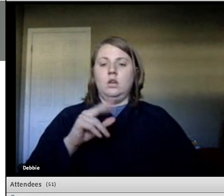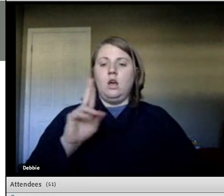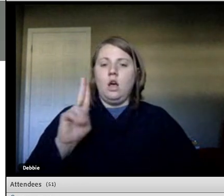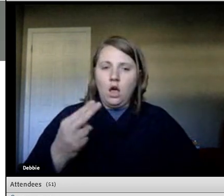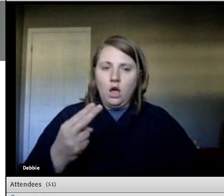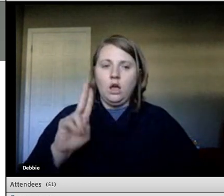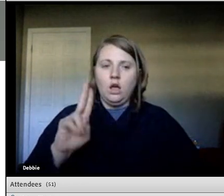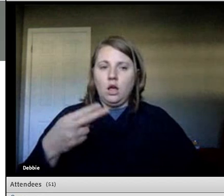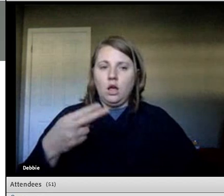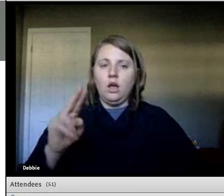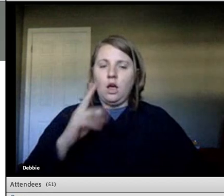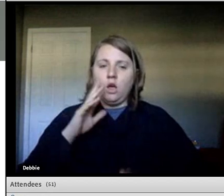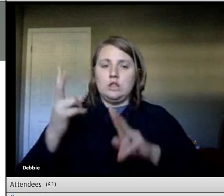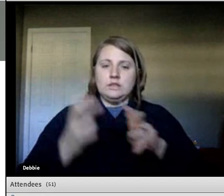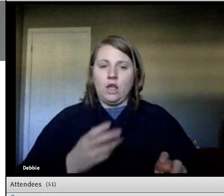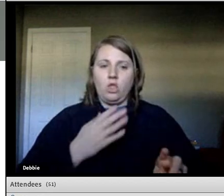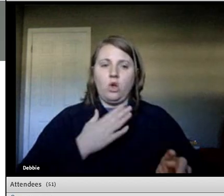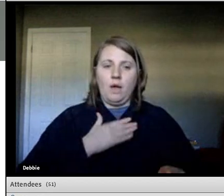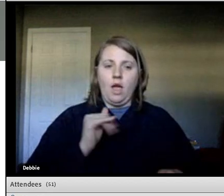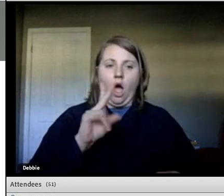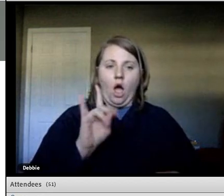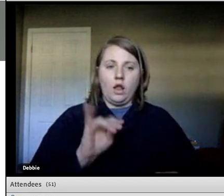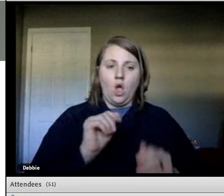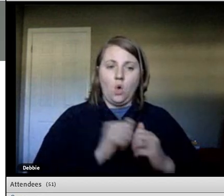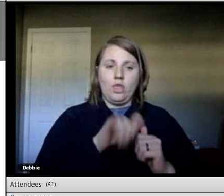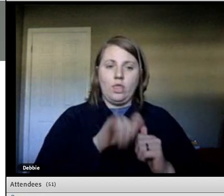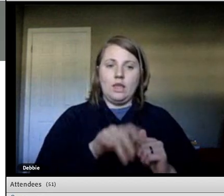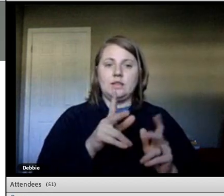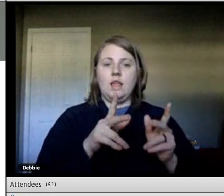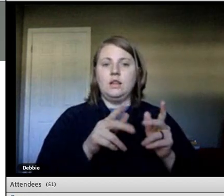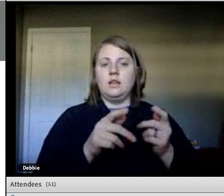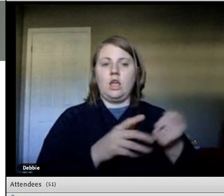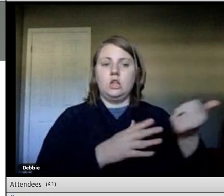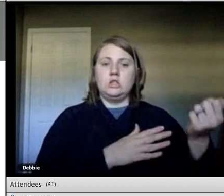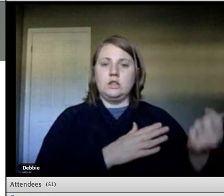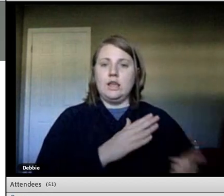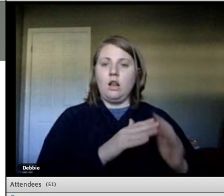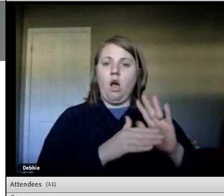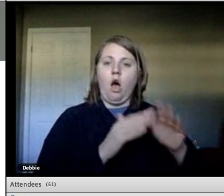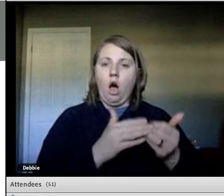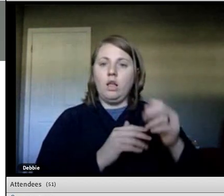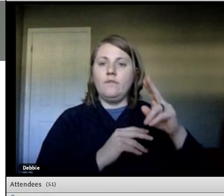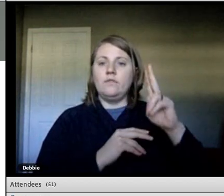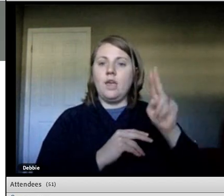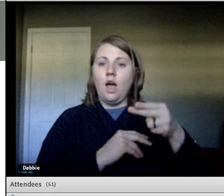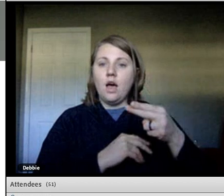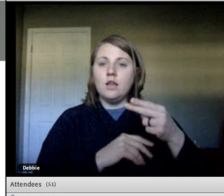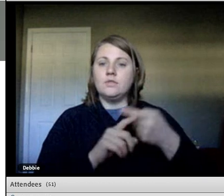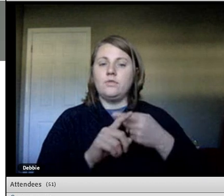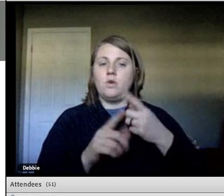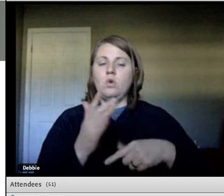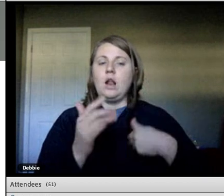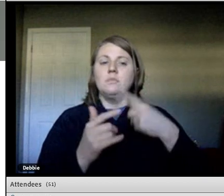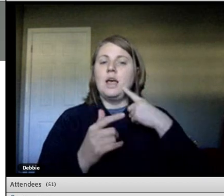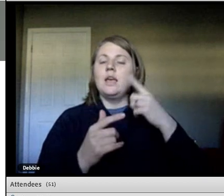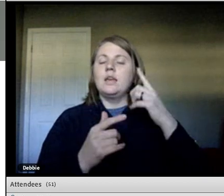all of the uhs out of what I'm saying, and it will sound a lot better. I won't have these awkward pauses that I seem to have today.